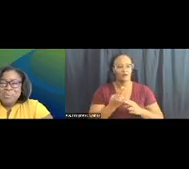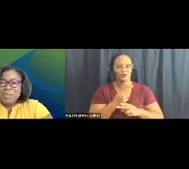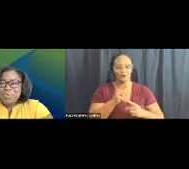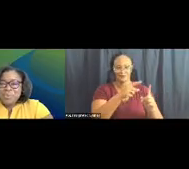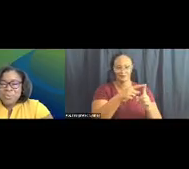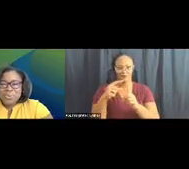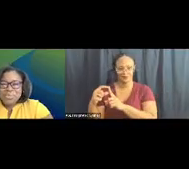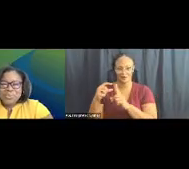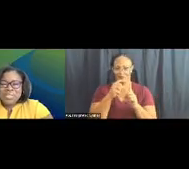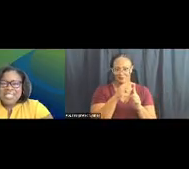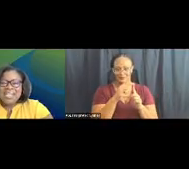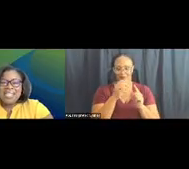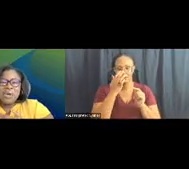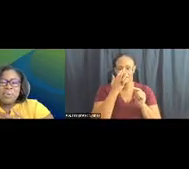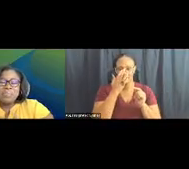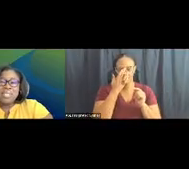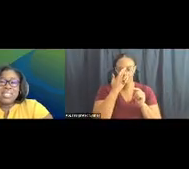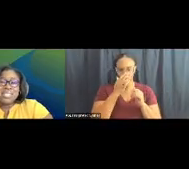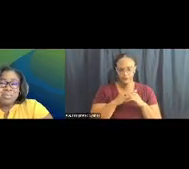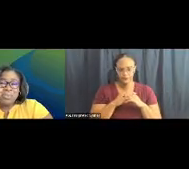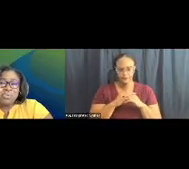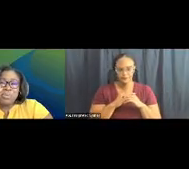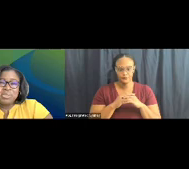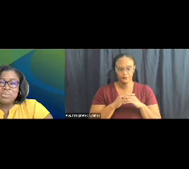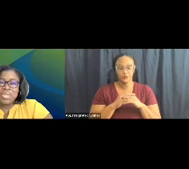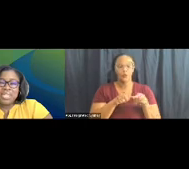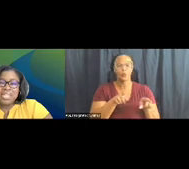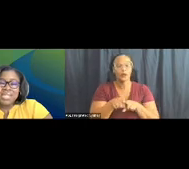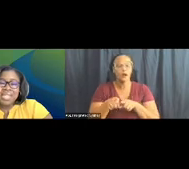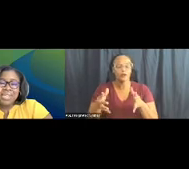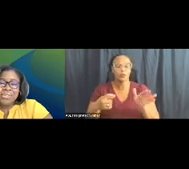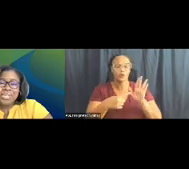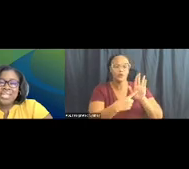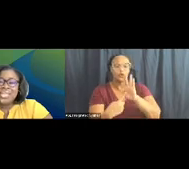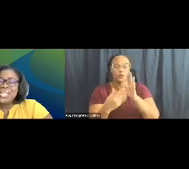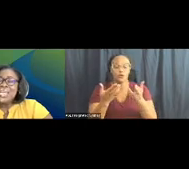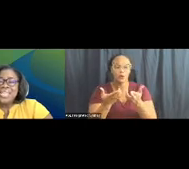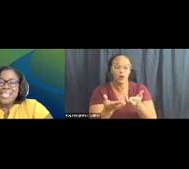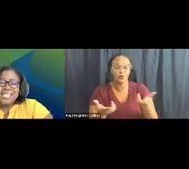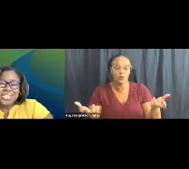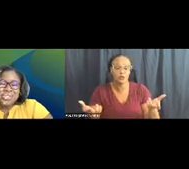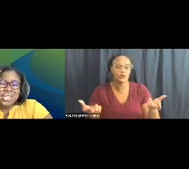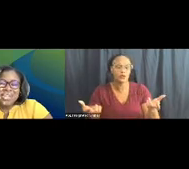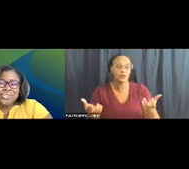we want to preview a resource that can help make the state performance plan indicator data easier